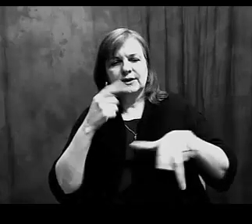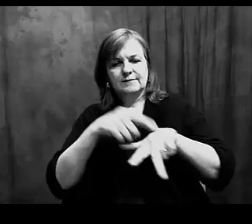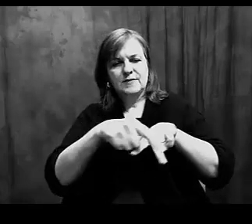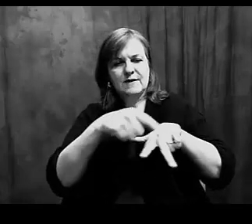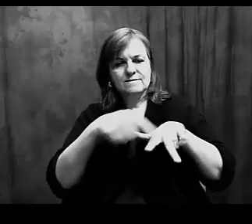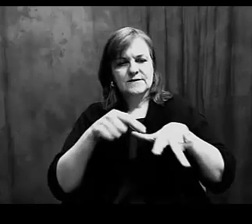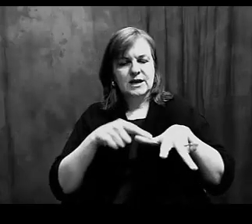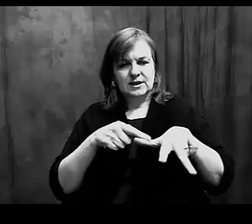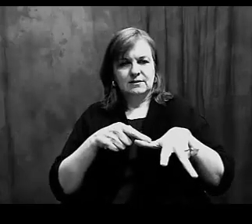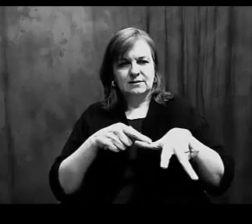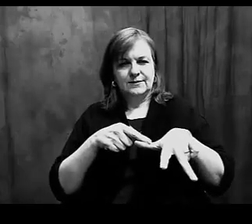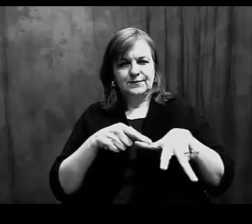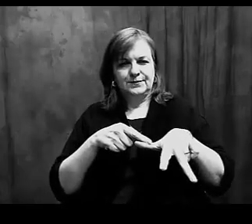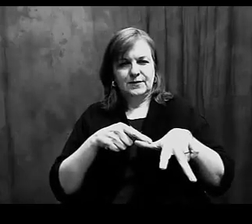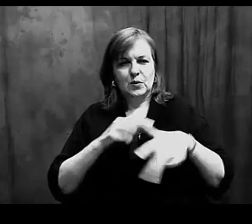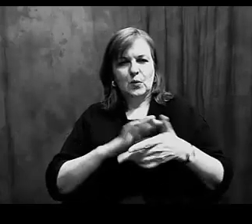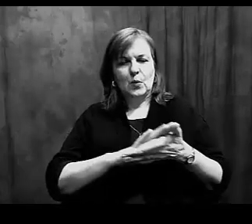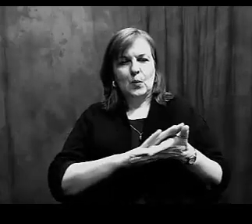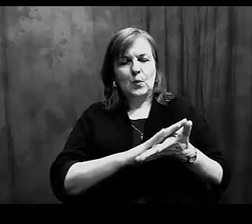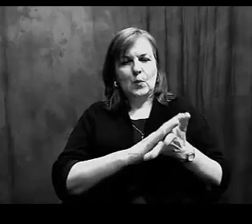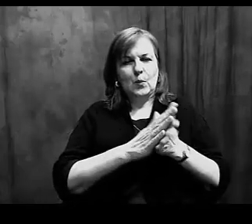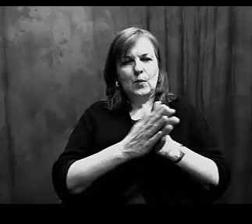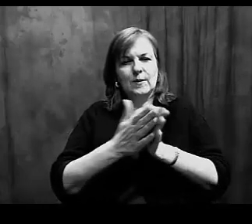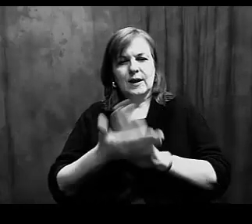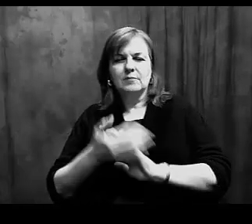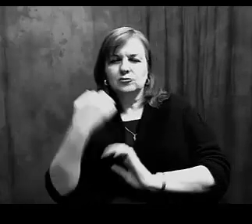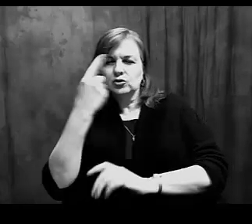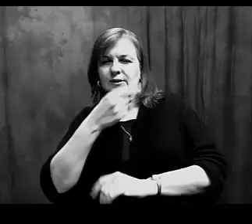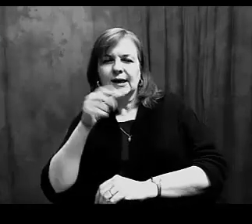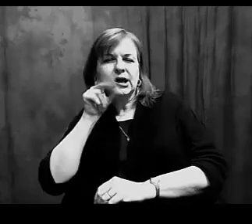it would develop feet over its lifetime